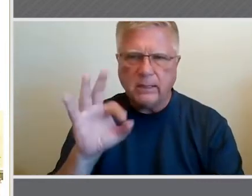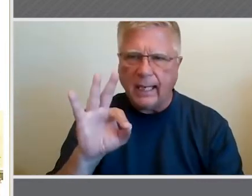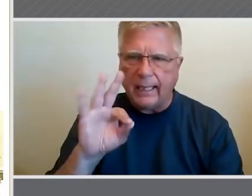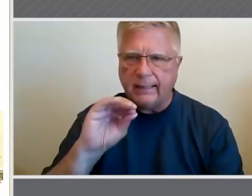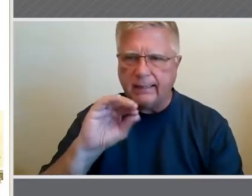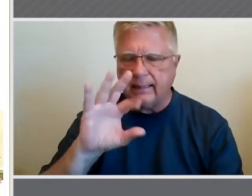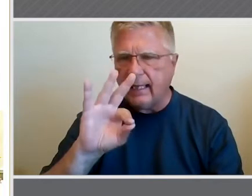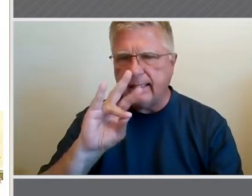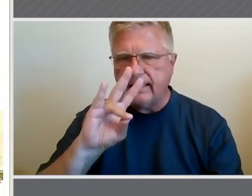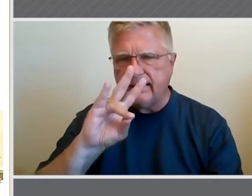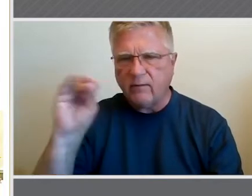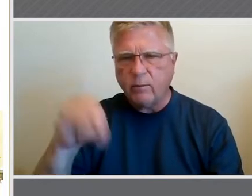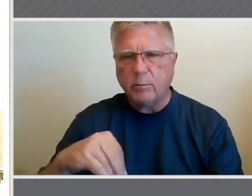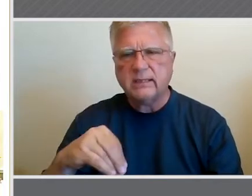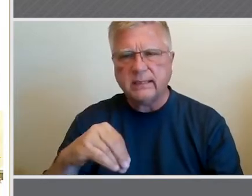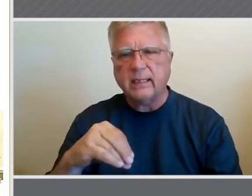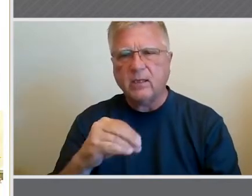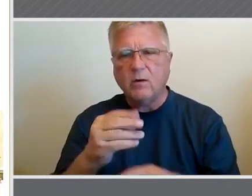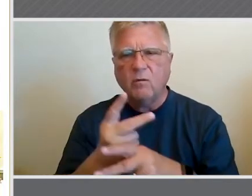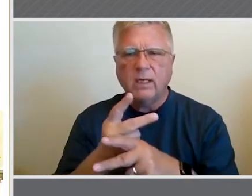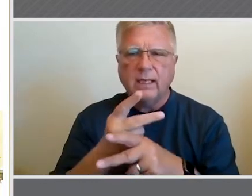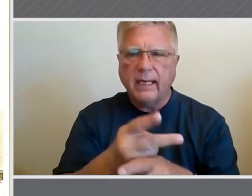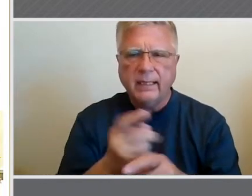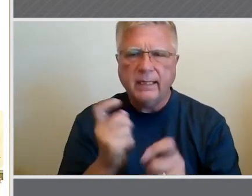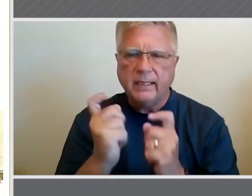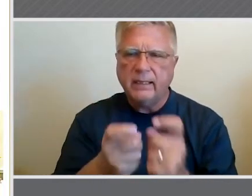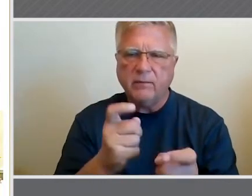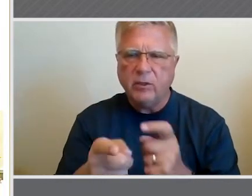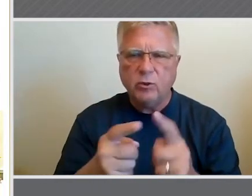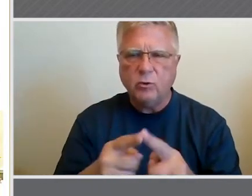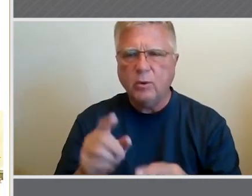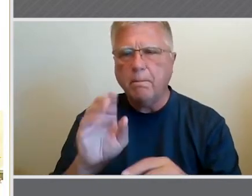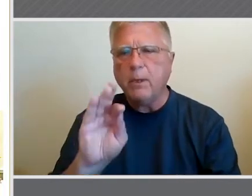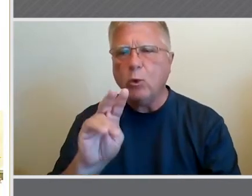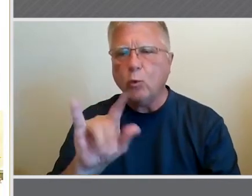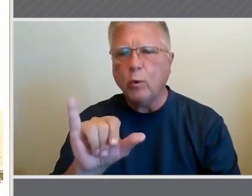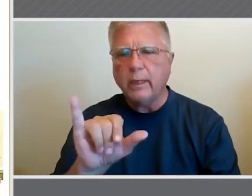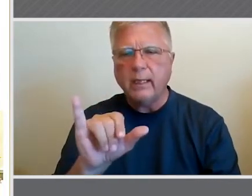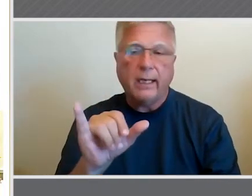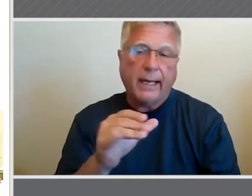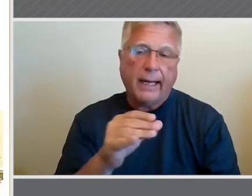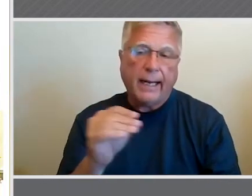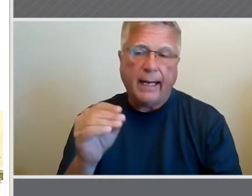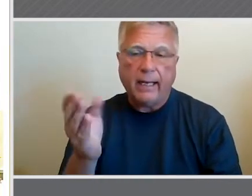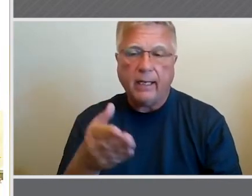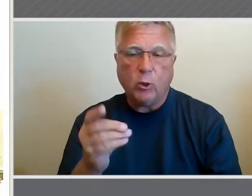side are to minority and women owned businesses in our city so if these are who are helping